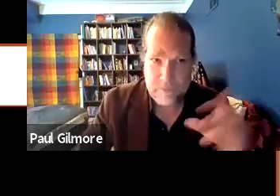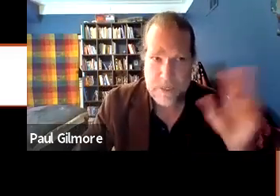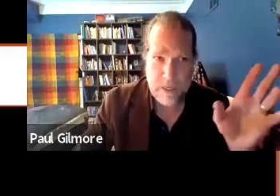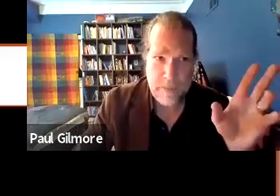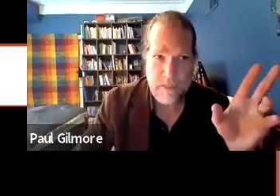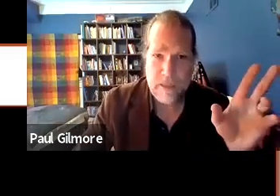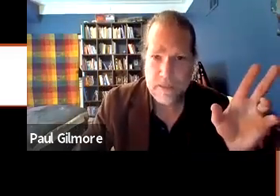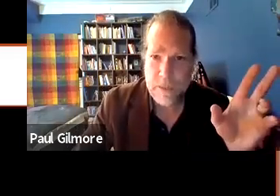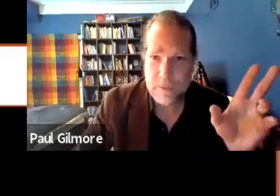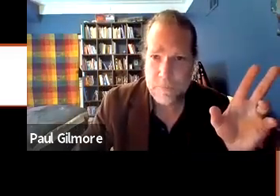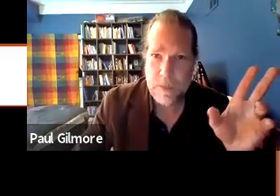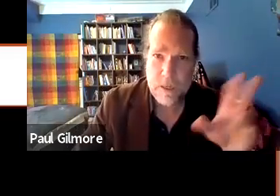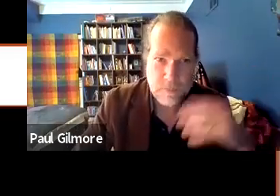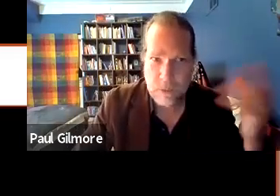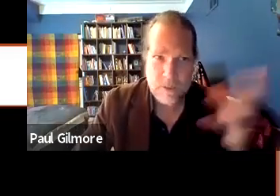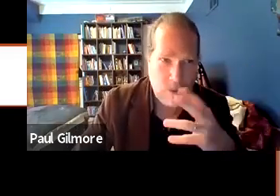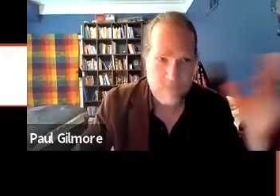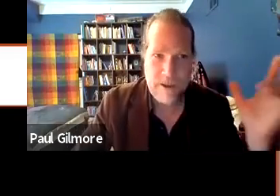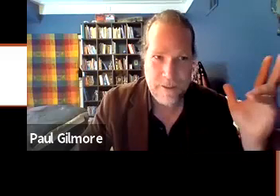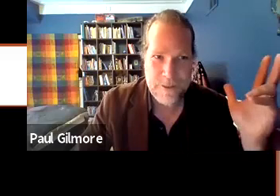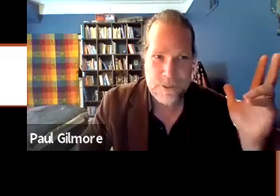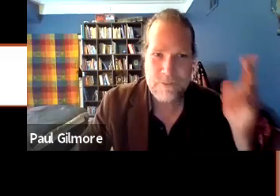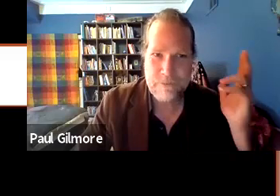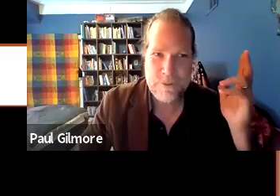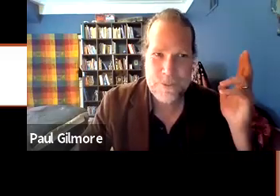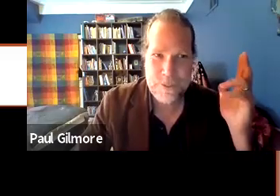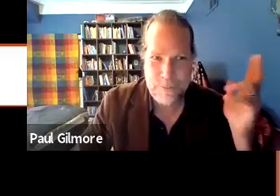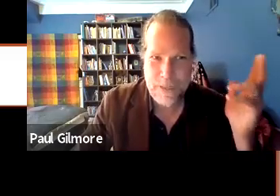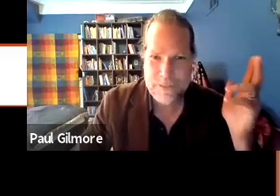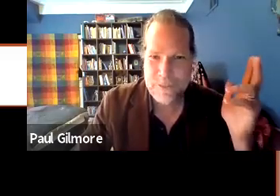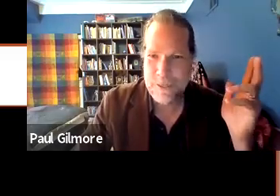jail for saying bad things about him, you know, total violation of the First Amendment